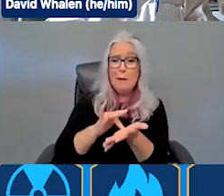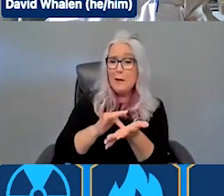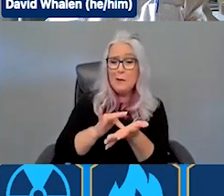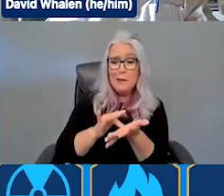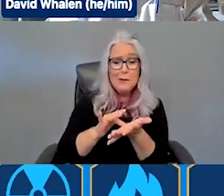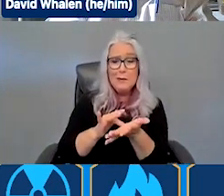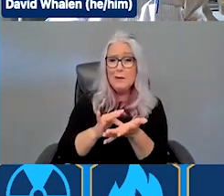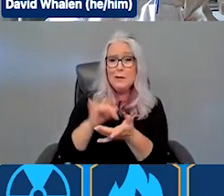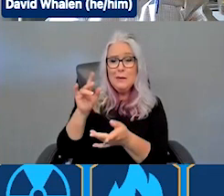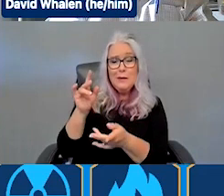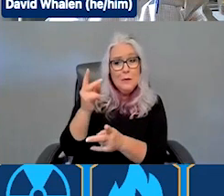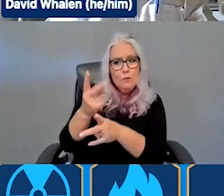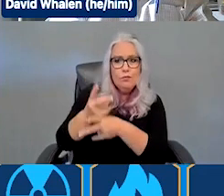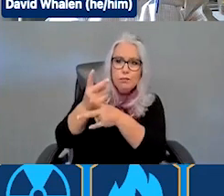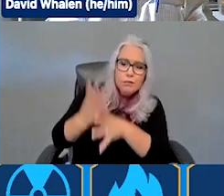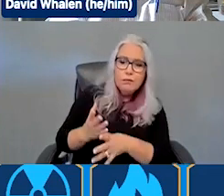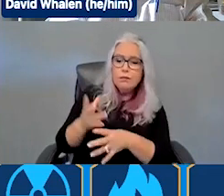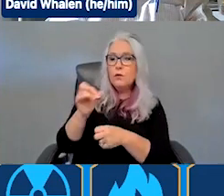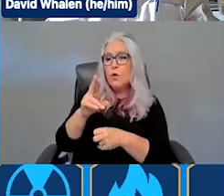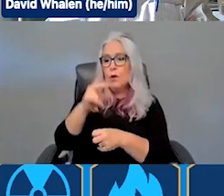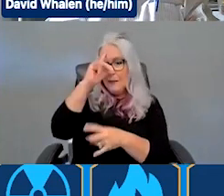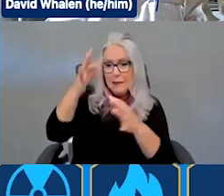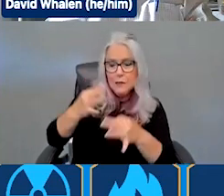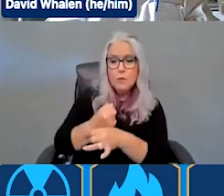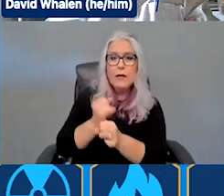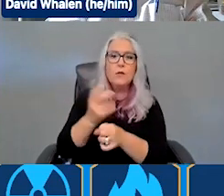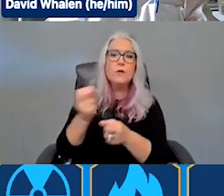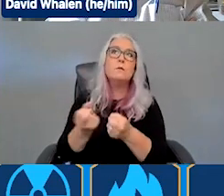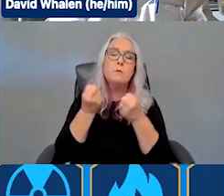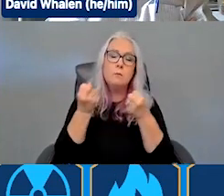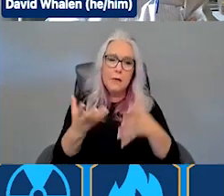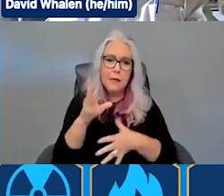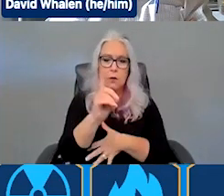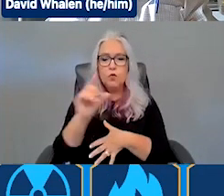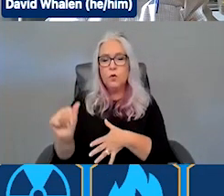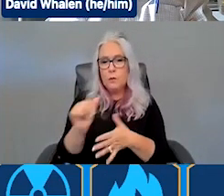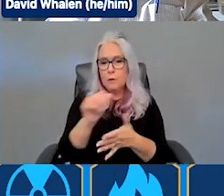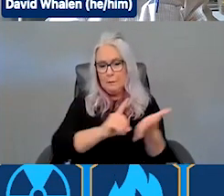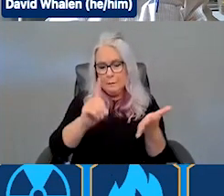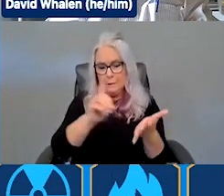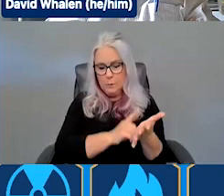prognostication. So there is a lot of error as well as discrimination potential.